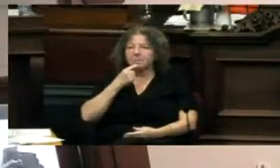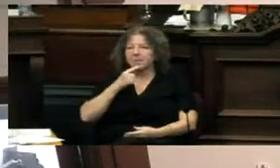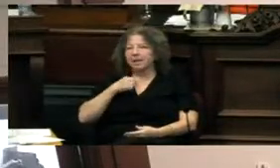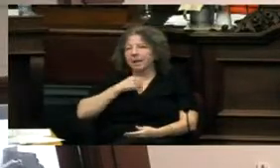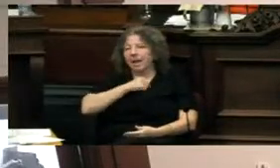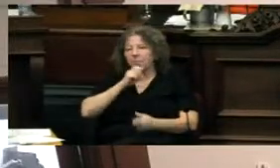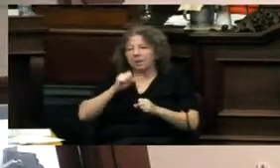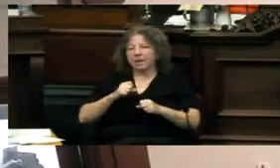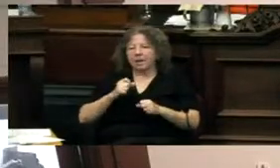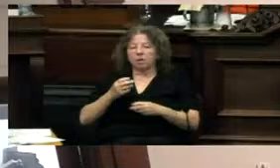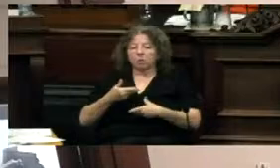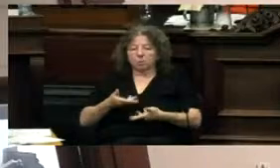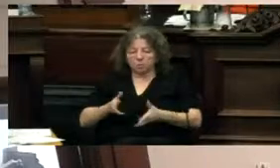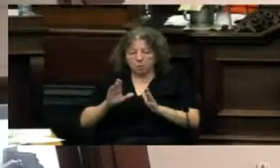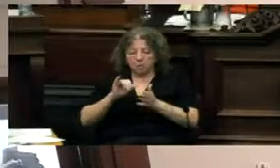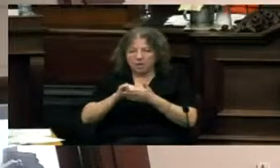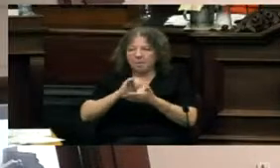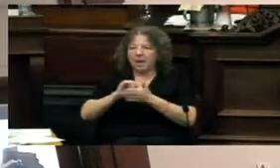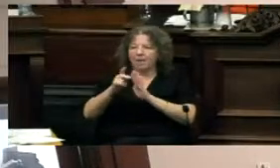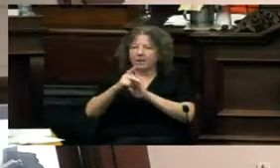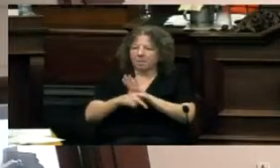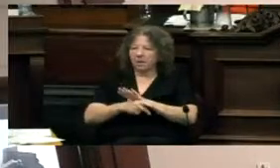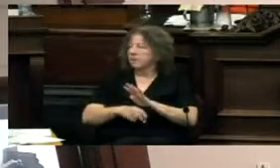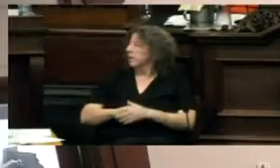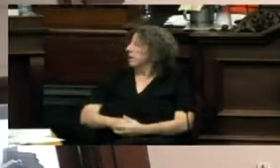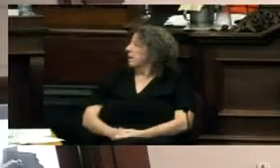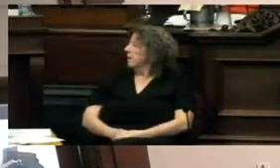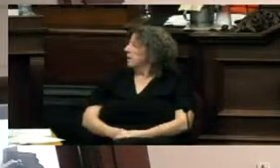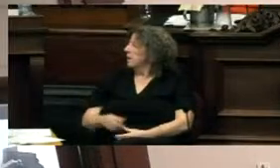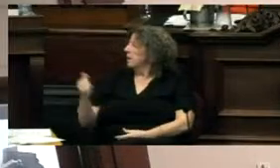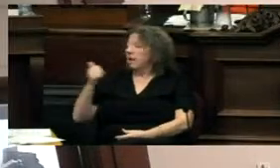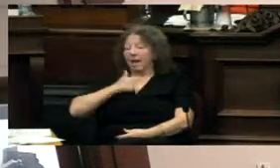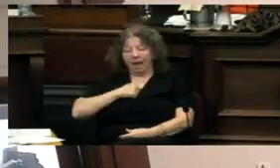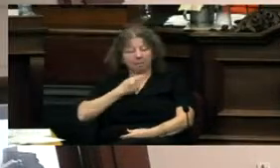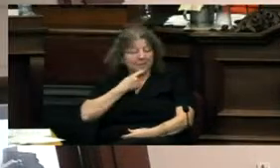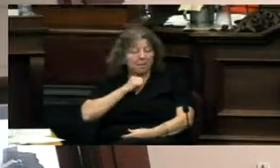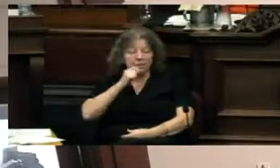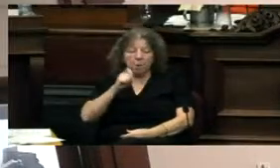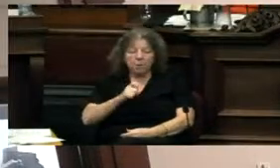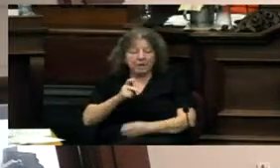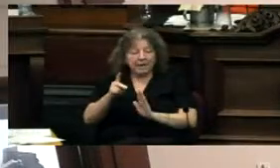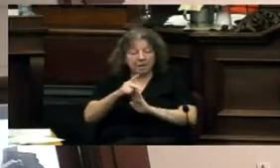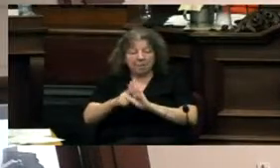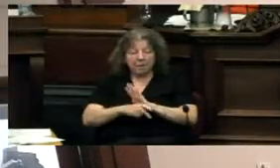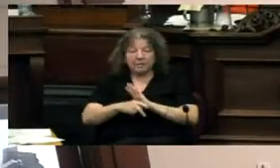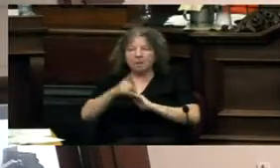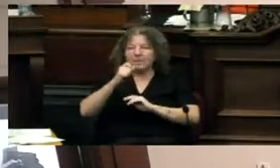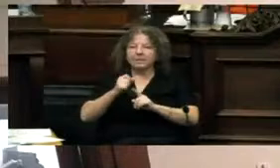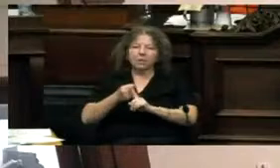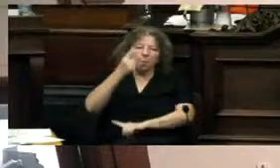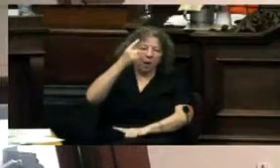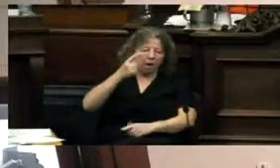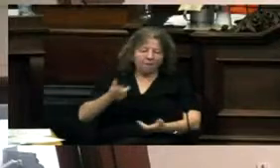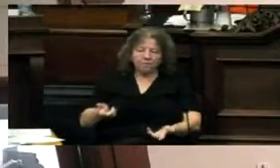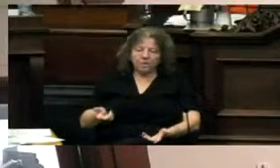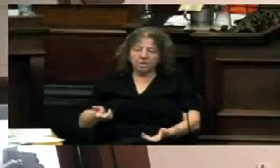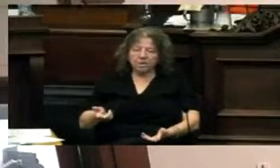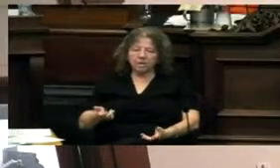possible for every single member on council. That is all I'm saying. And we're able to make that possible through the